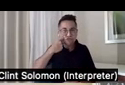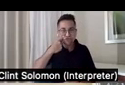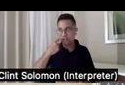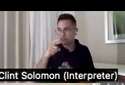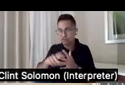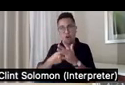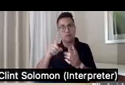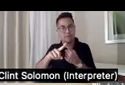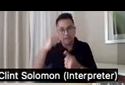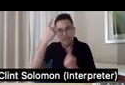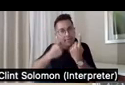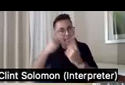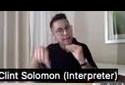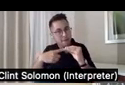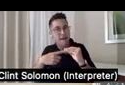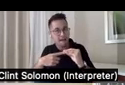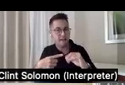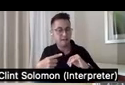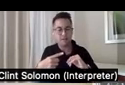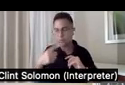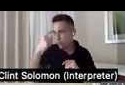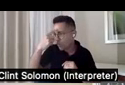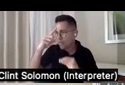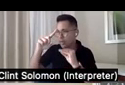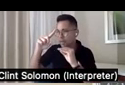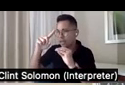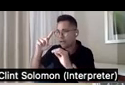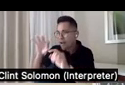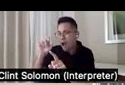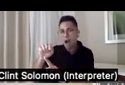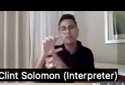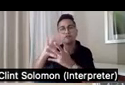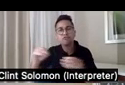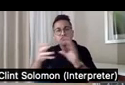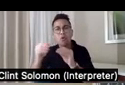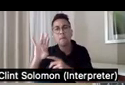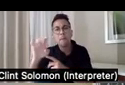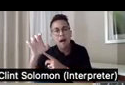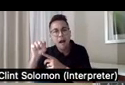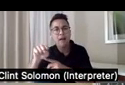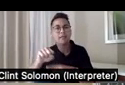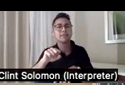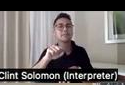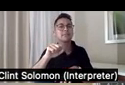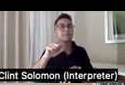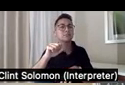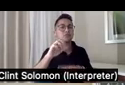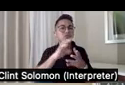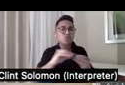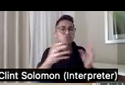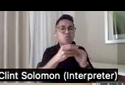when we consider story boxes experience books and other forms then of personalized literacy